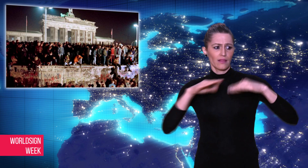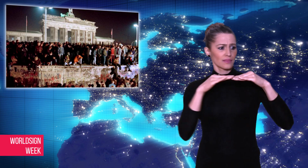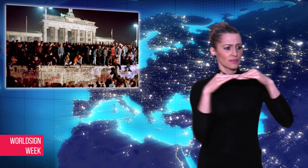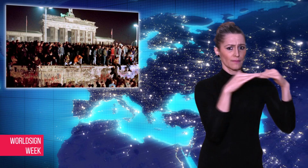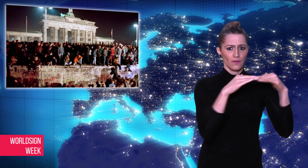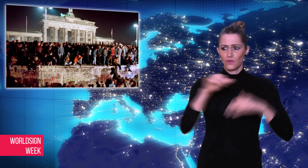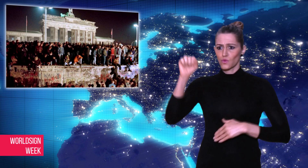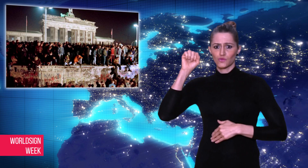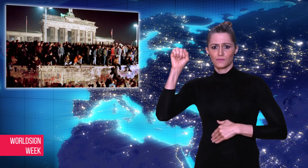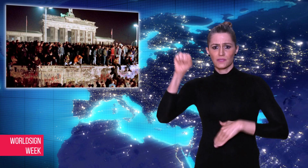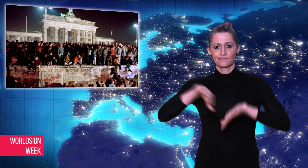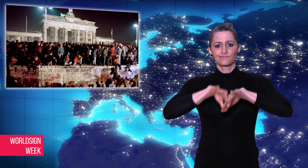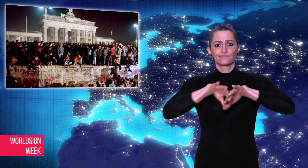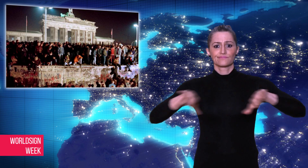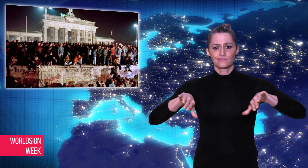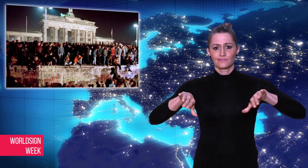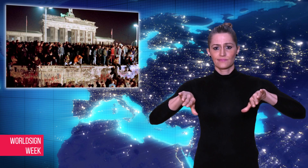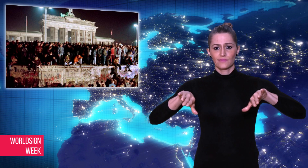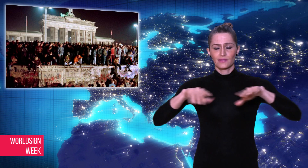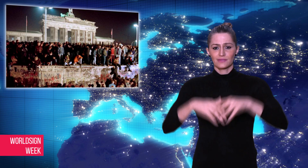and communism.